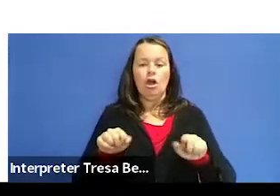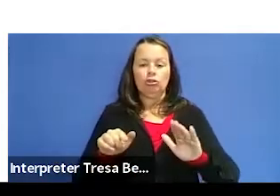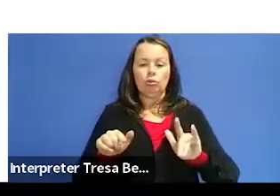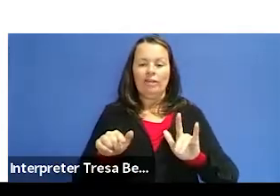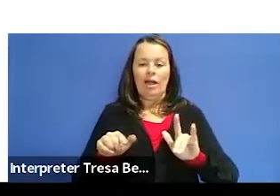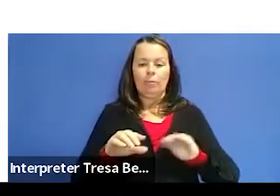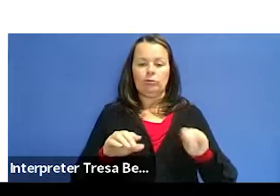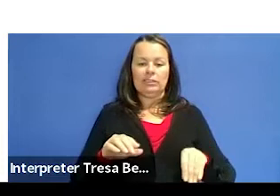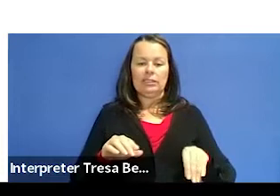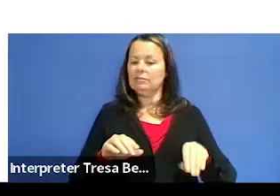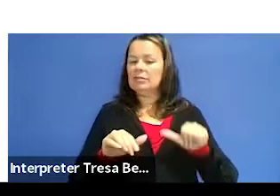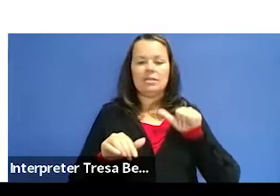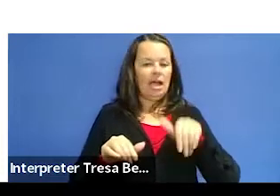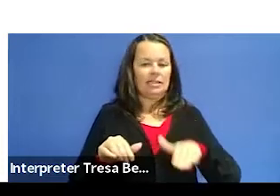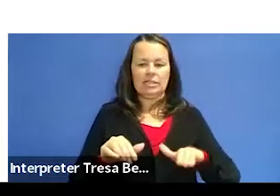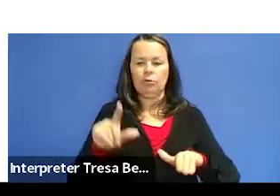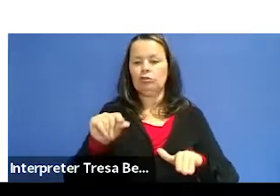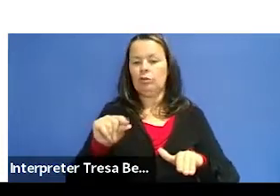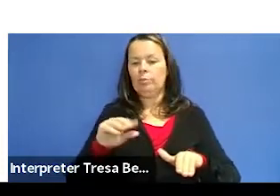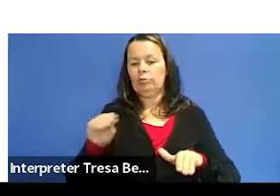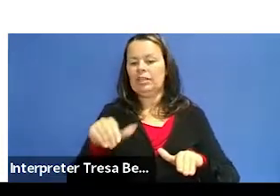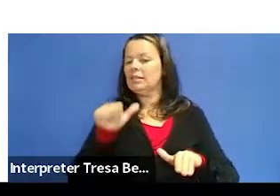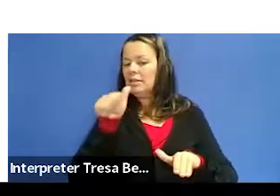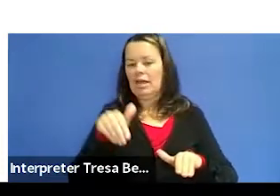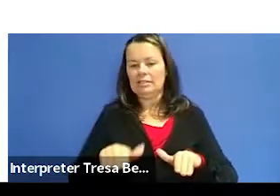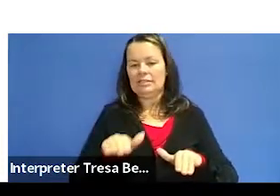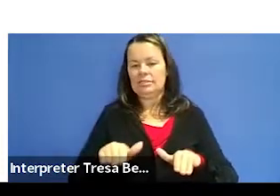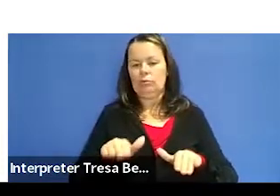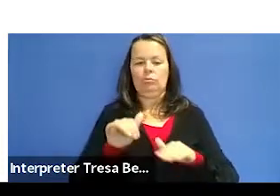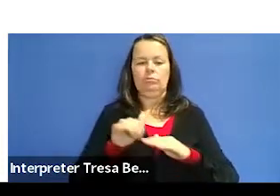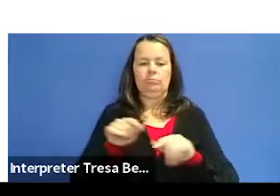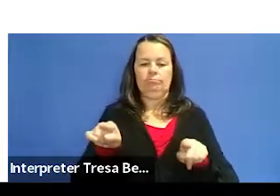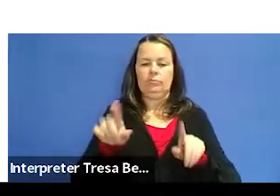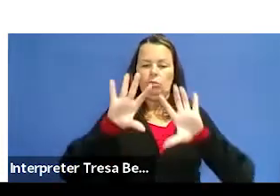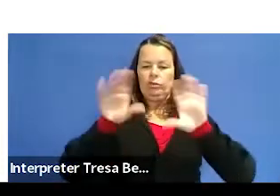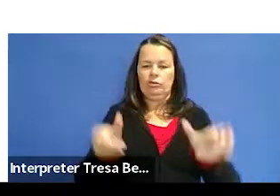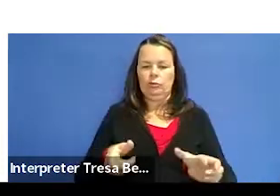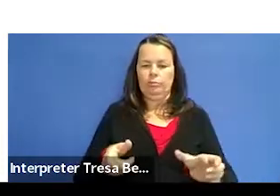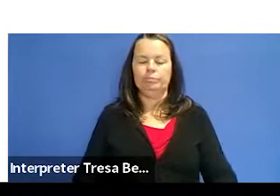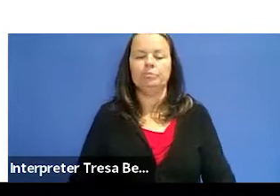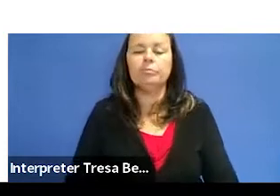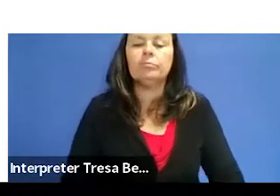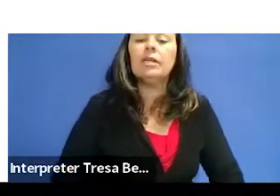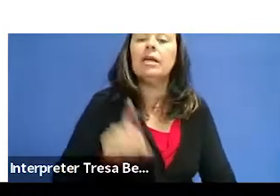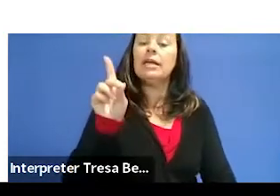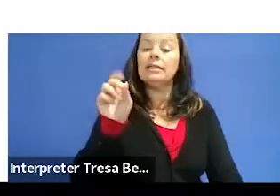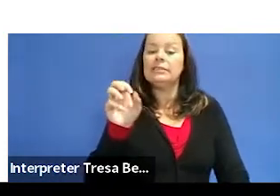iOS and 20% inaccessible on Android. Dennis, did you want to chime in here with any other notes?